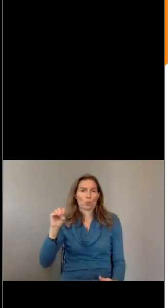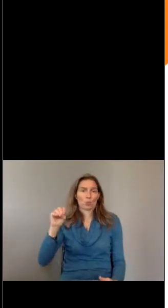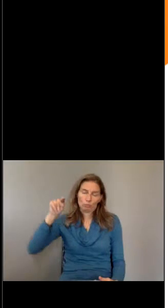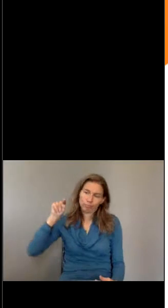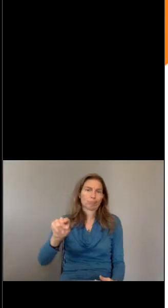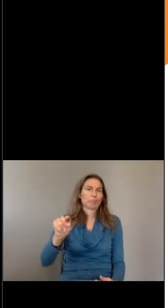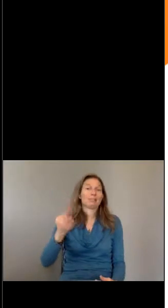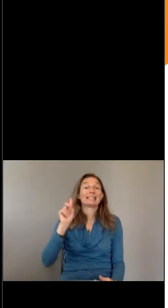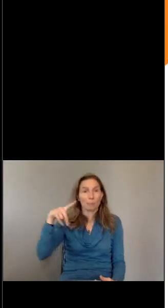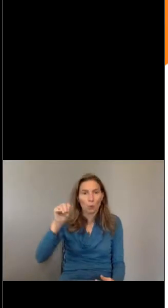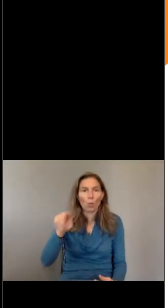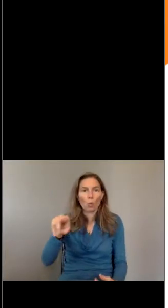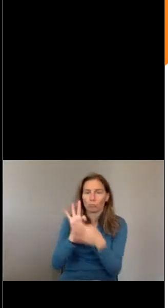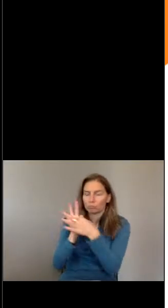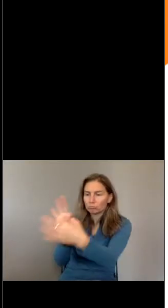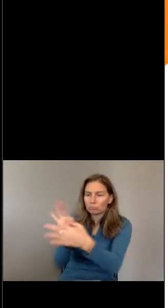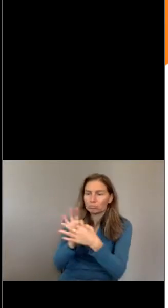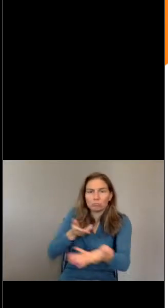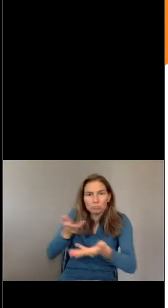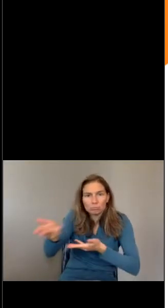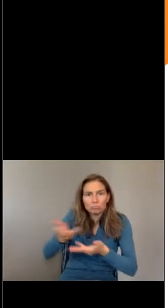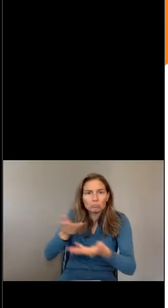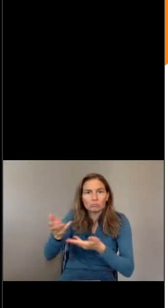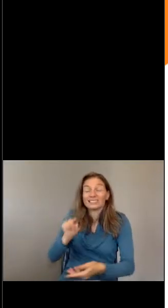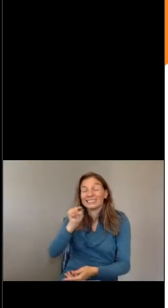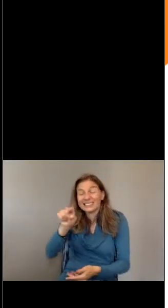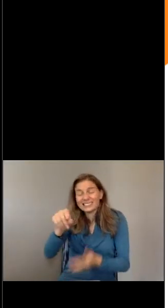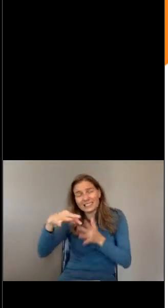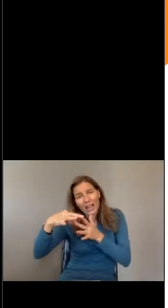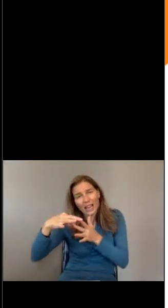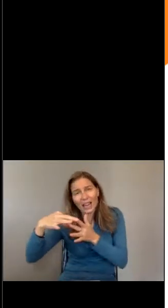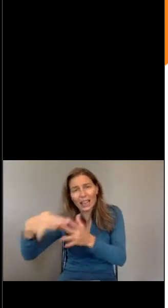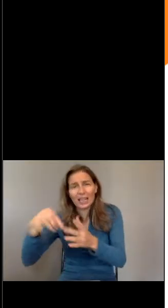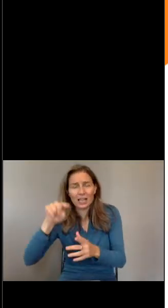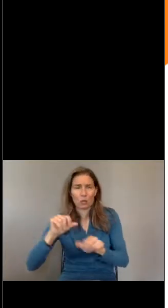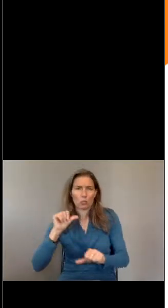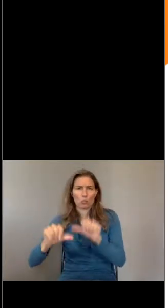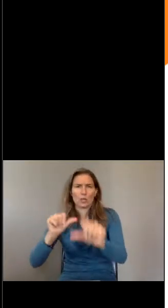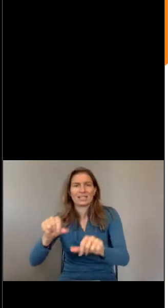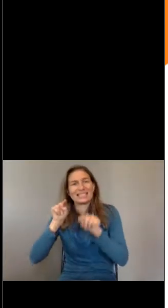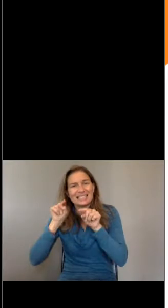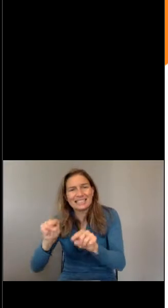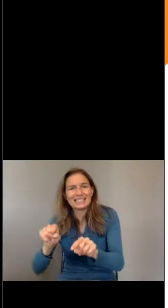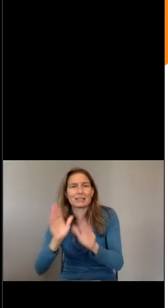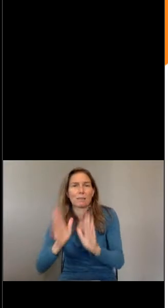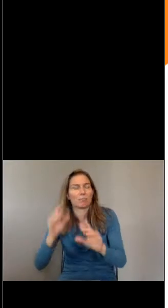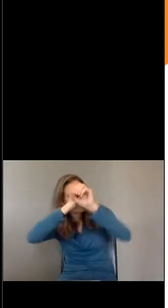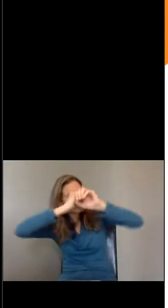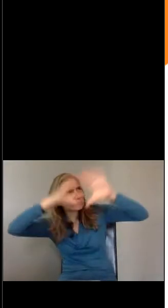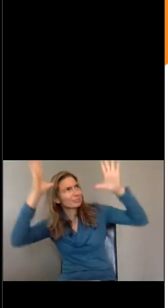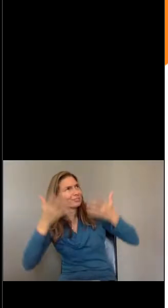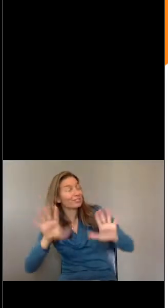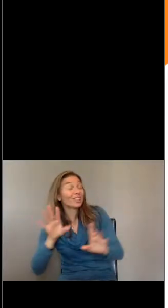who are leading the process, they need to understand because what we have found in our research is